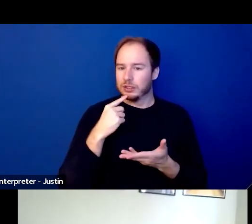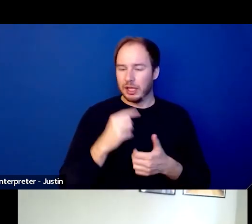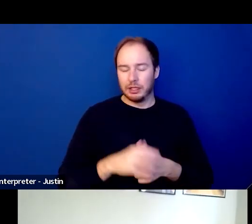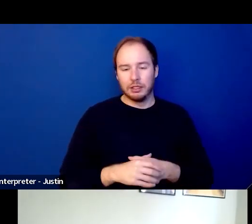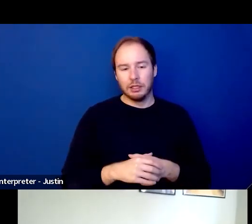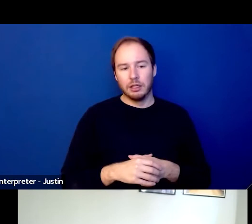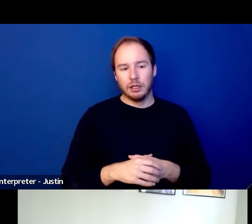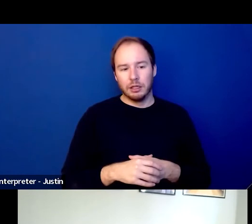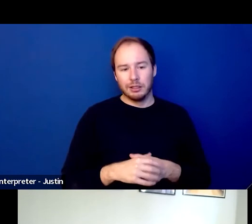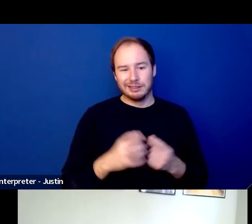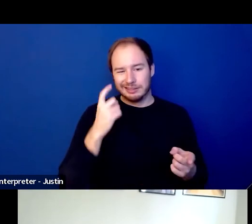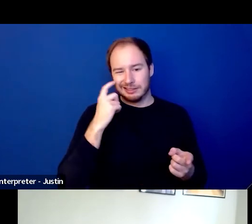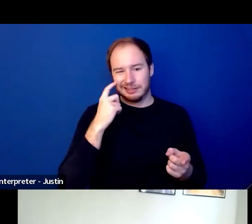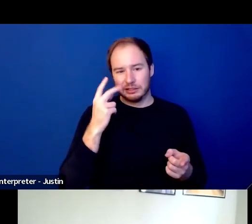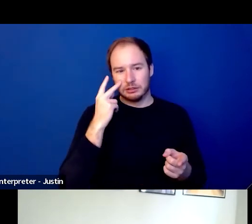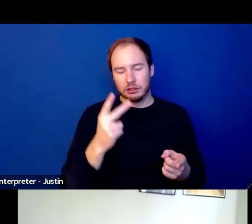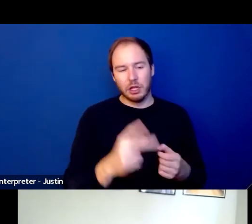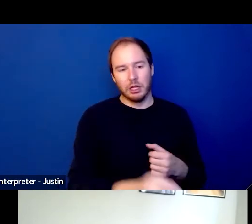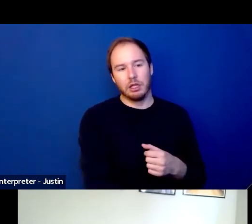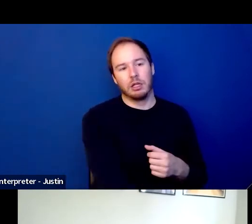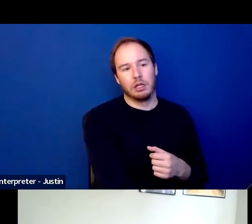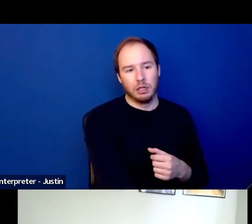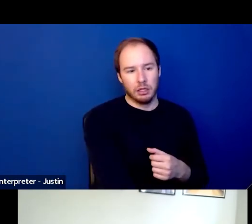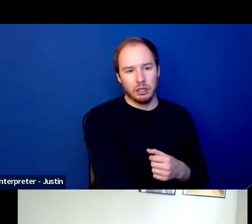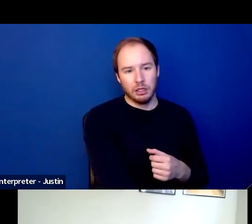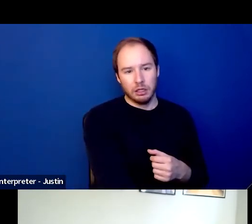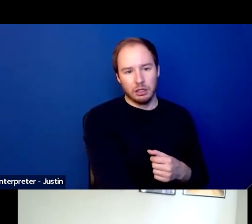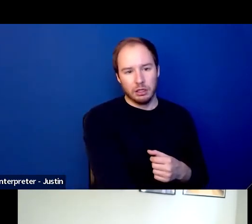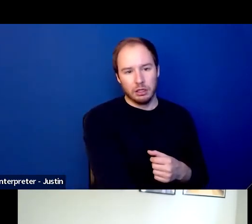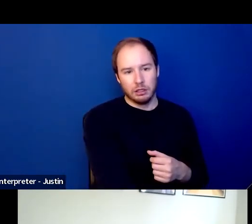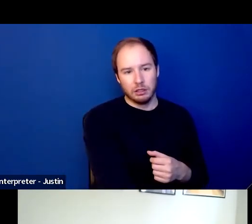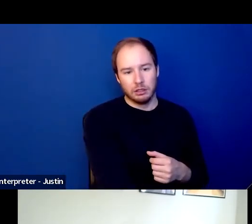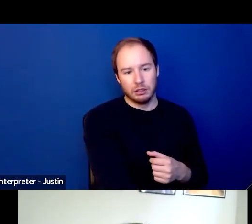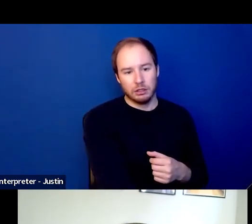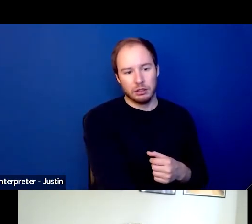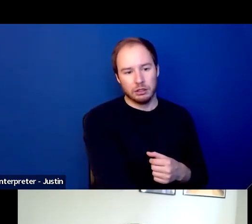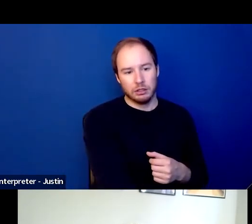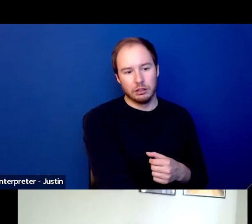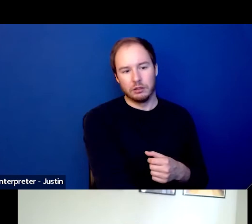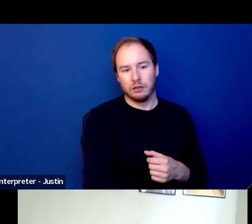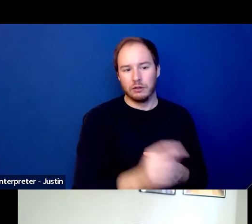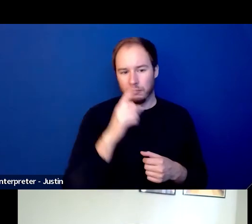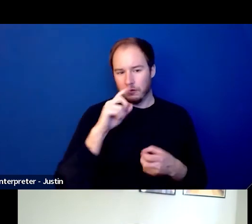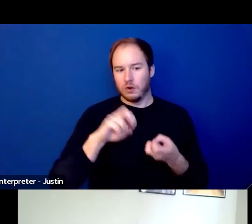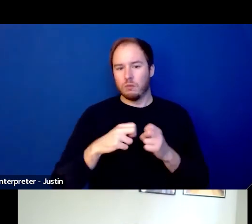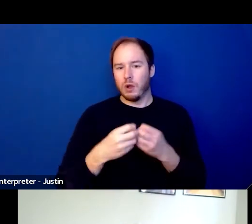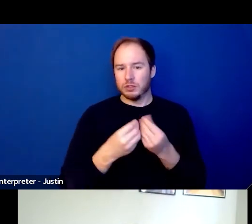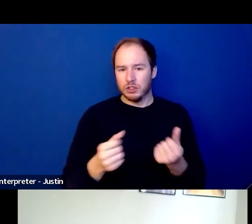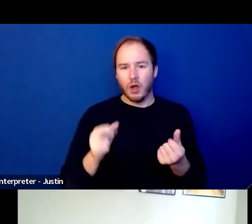but one that just popped up that I think is a good one, 'cause other folks have asked about data too, is with respect to that problem solving or more like prevention work that you're doing.